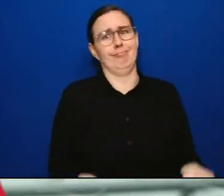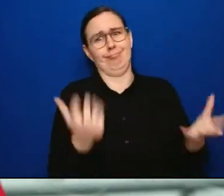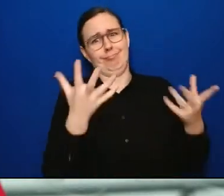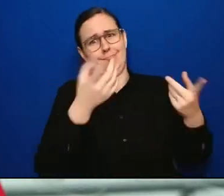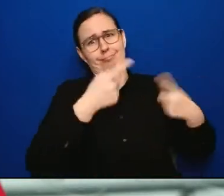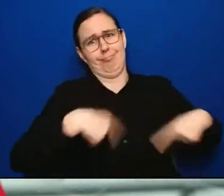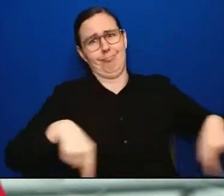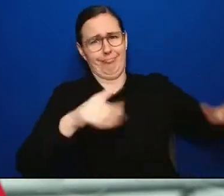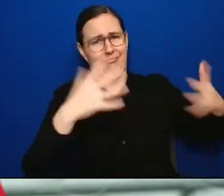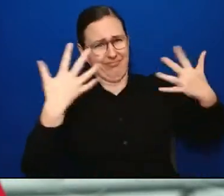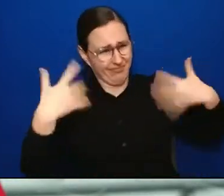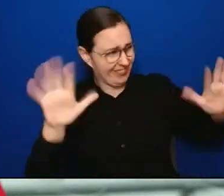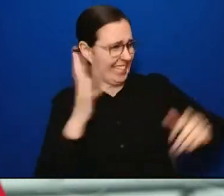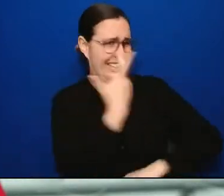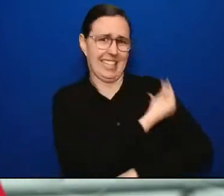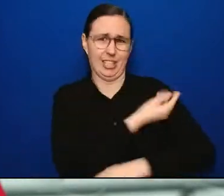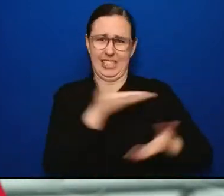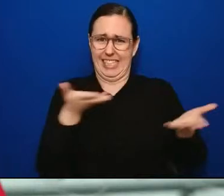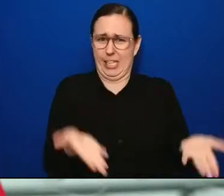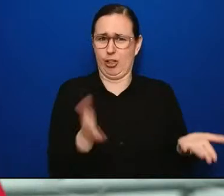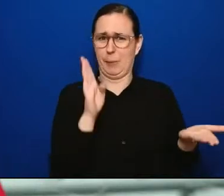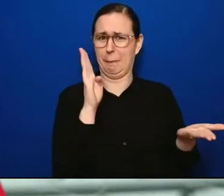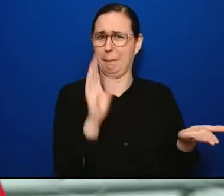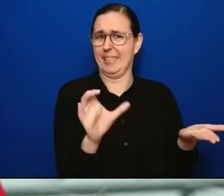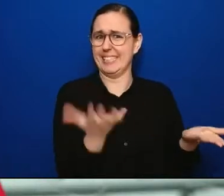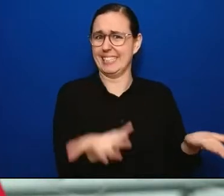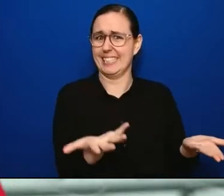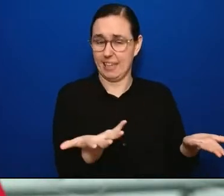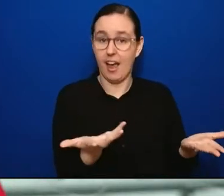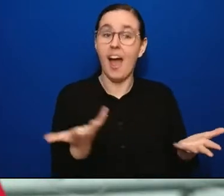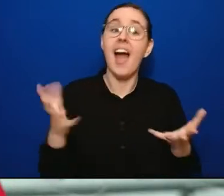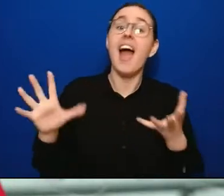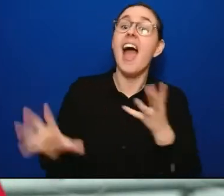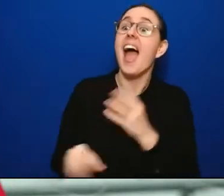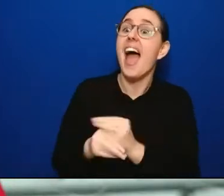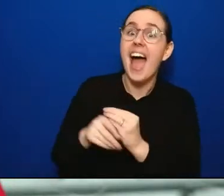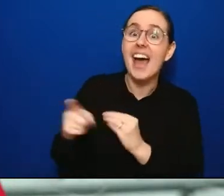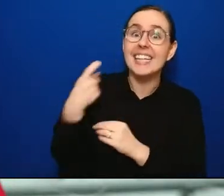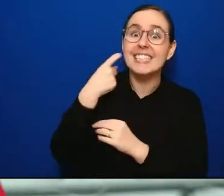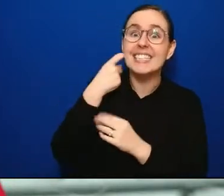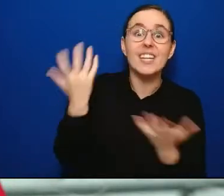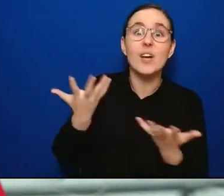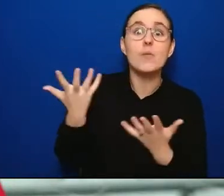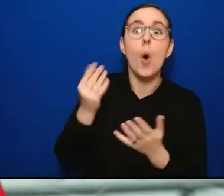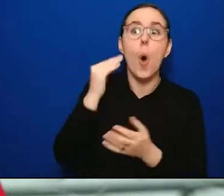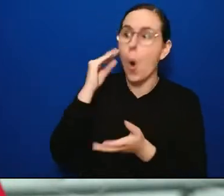vaccinated. NBC and extra tools like having the at home. Tests